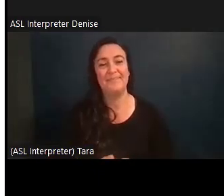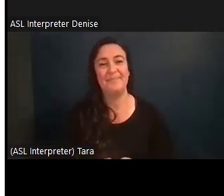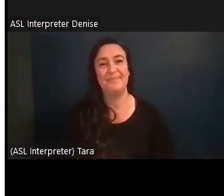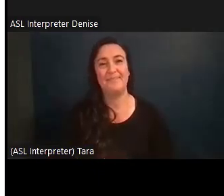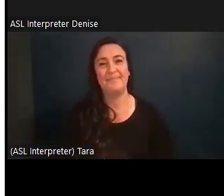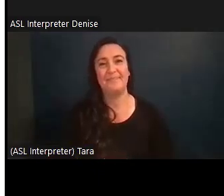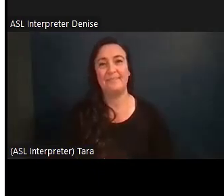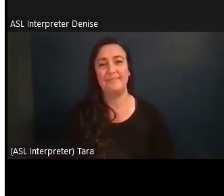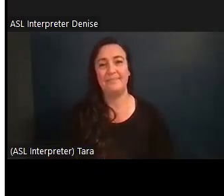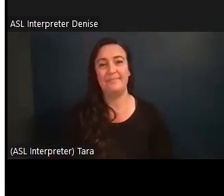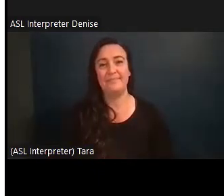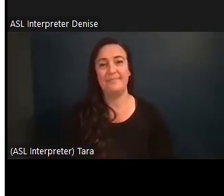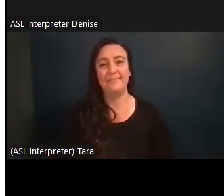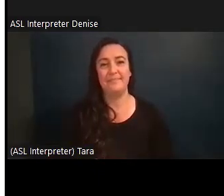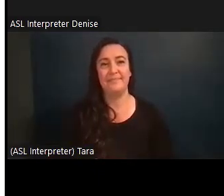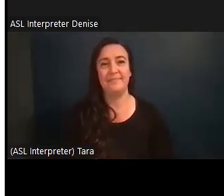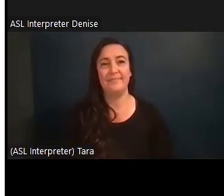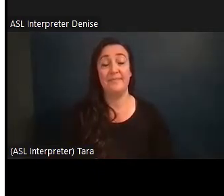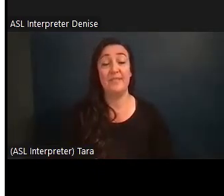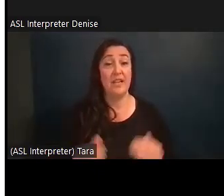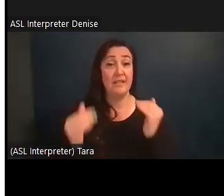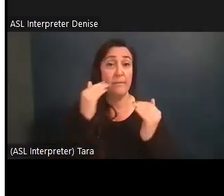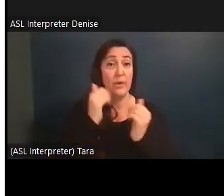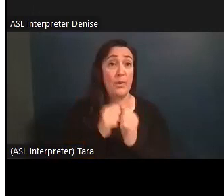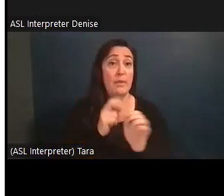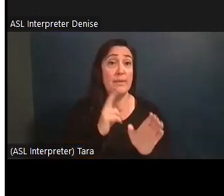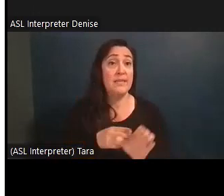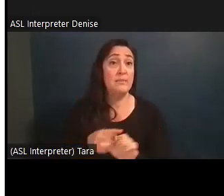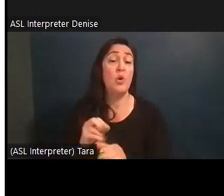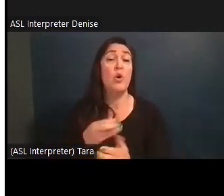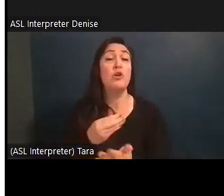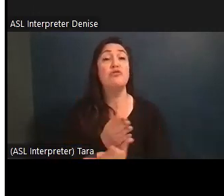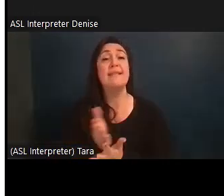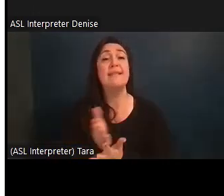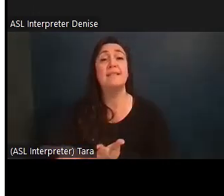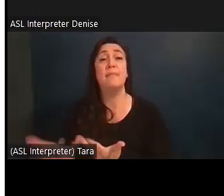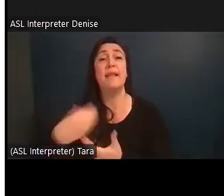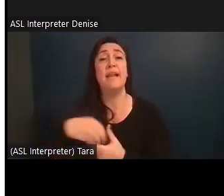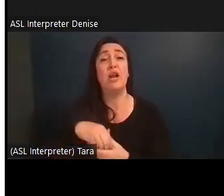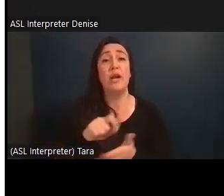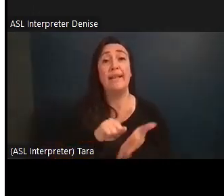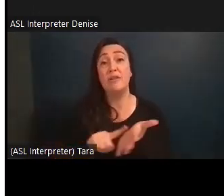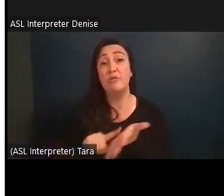If you're familiar with the participatory or transdisciplinary literature, there's just a ton of evaluative